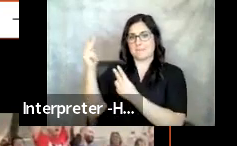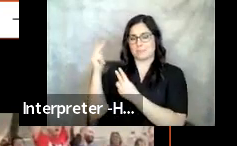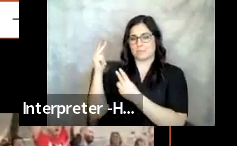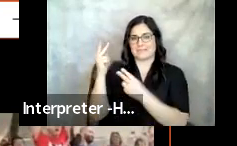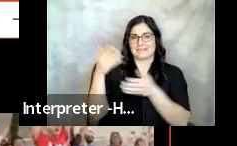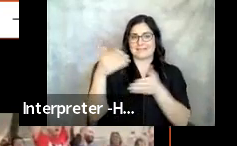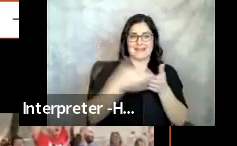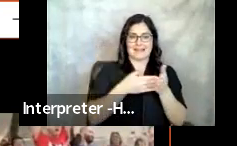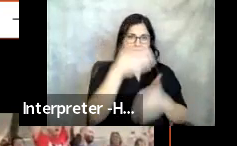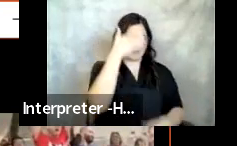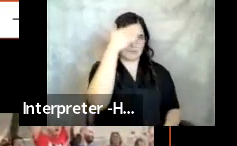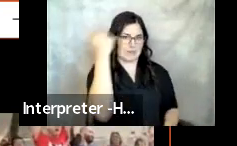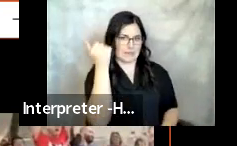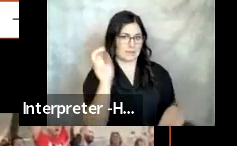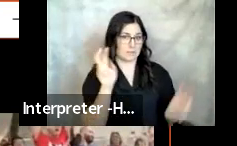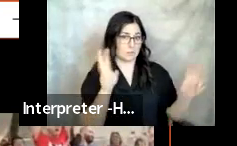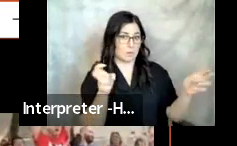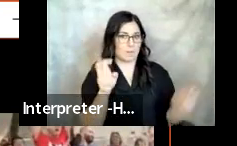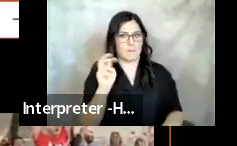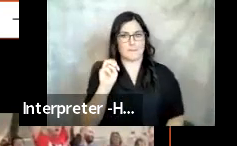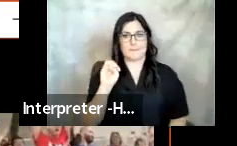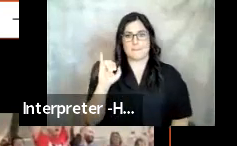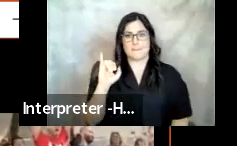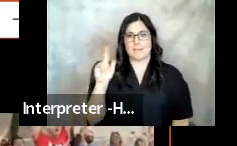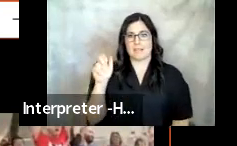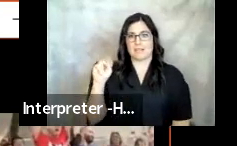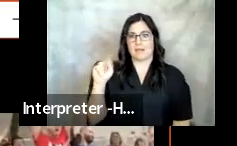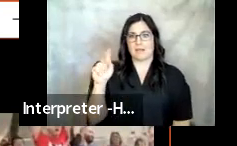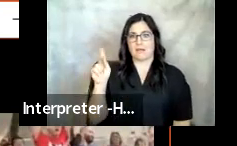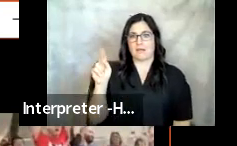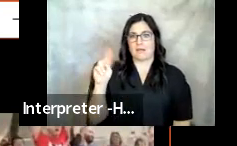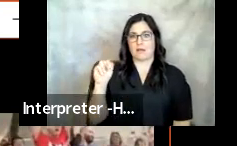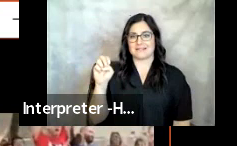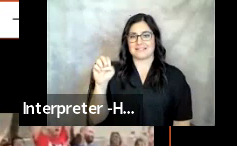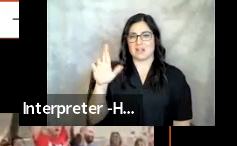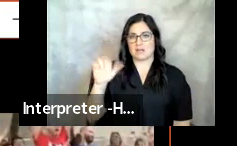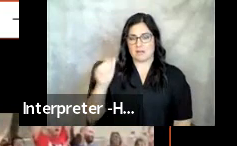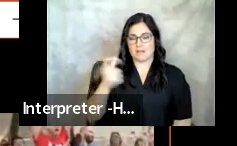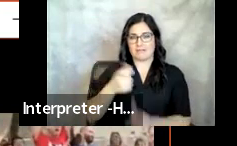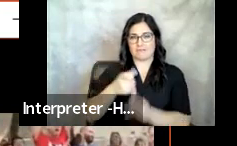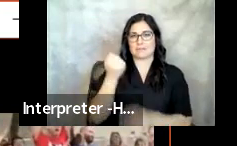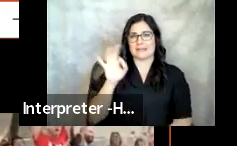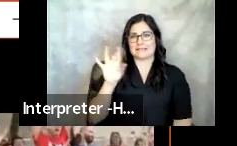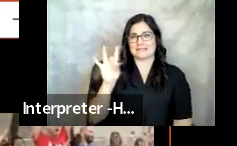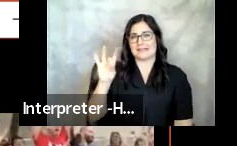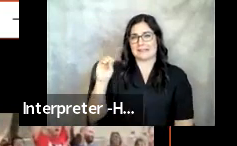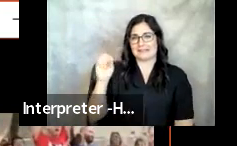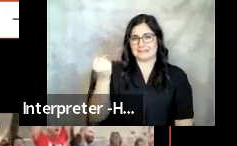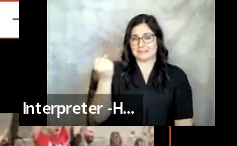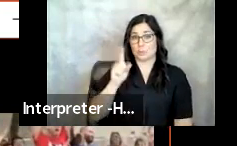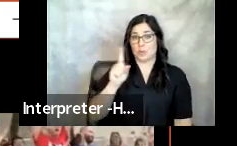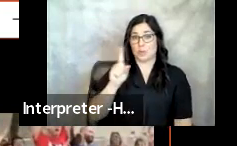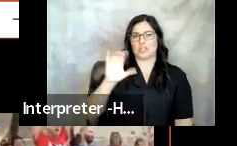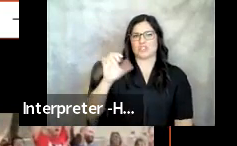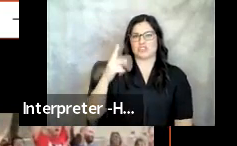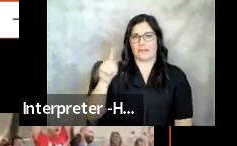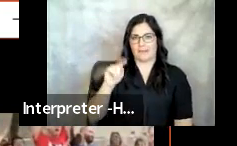Milan Kundera, who was a novelist in the eastern bloc in the 1980s, I think he's in Czechoslovakia. And so.